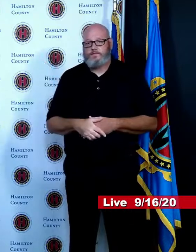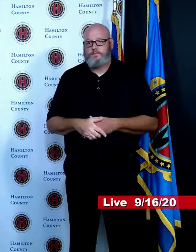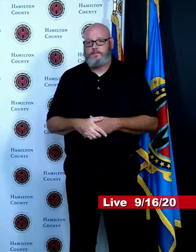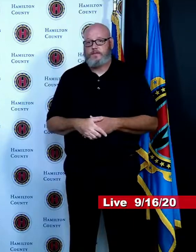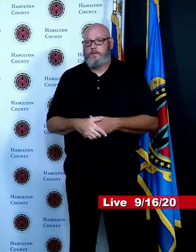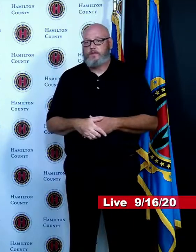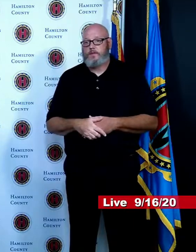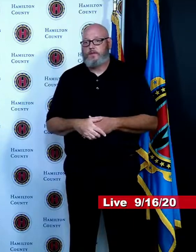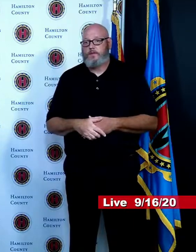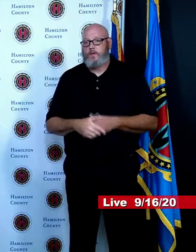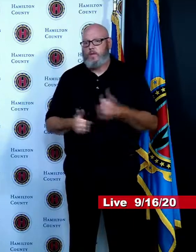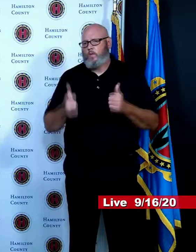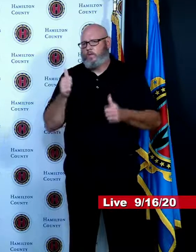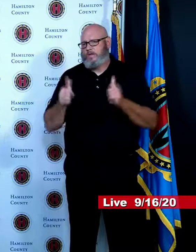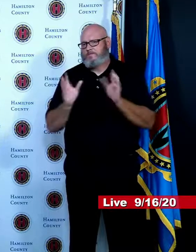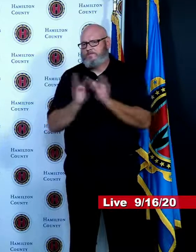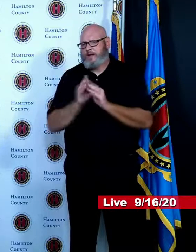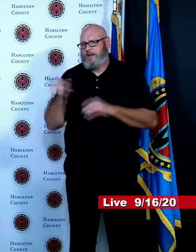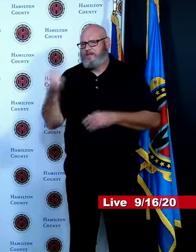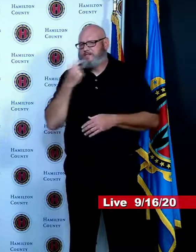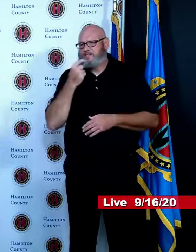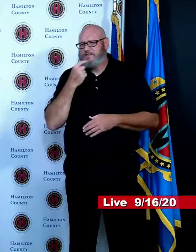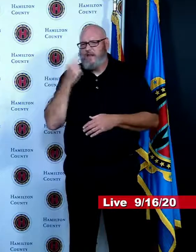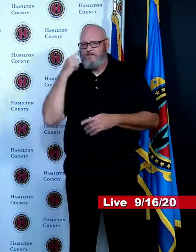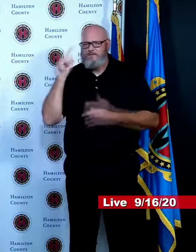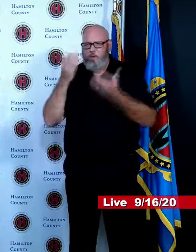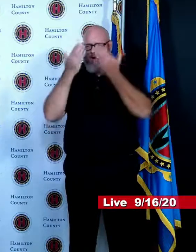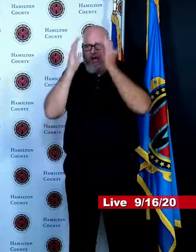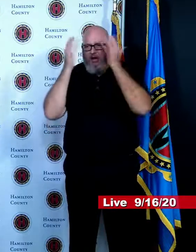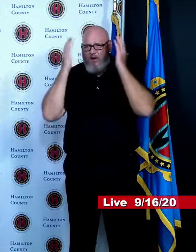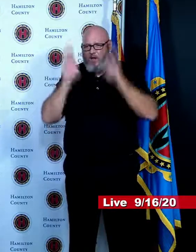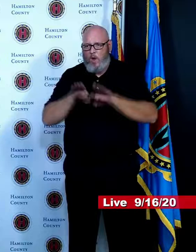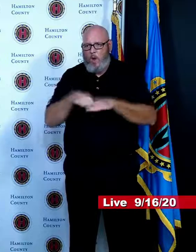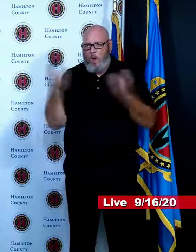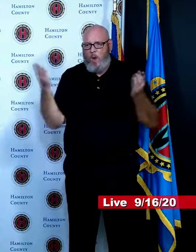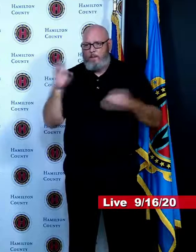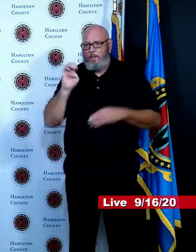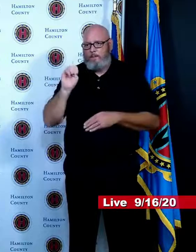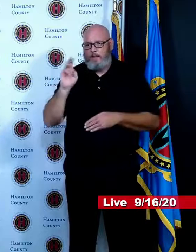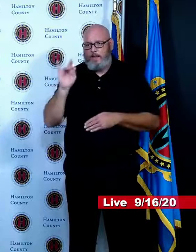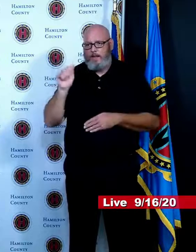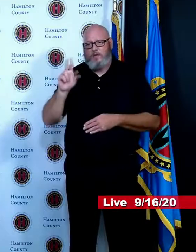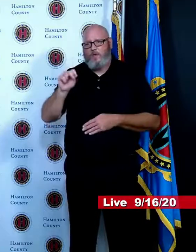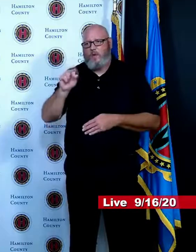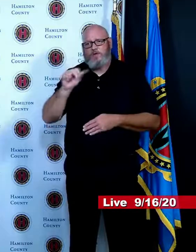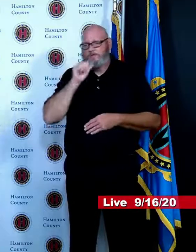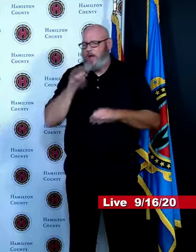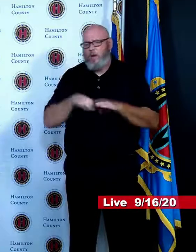Halloween covered plans and is it open to the media it's it's not it's a call that we have with local public health districts and